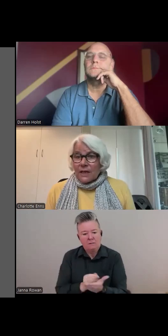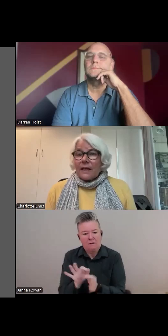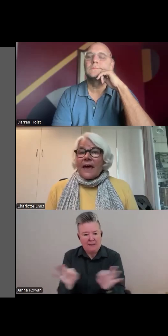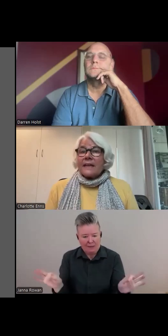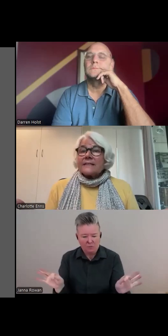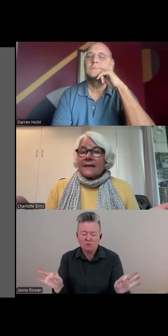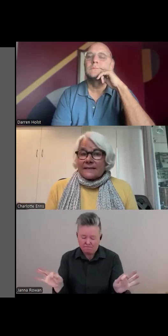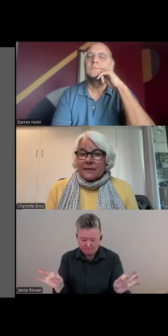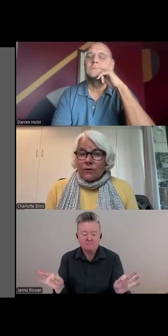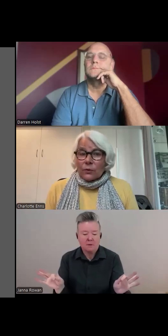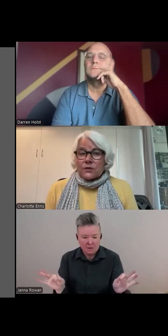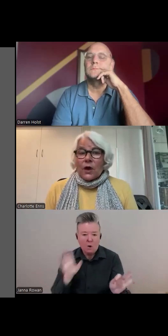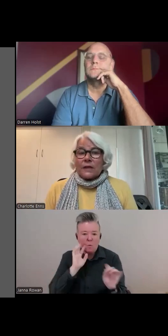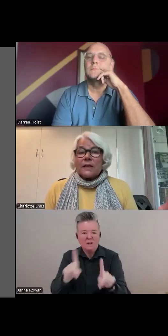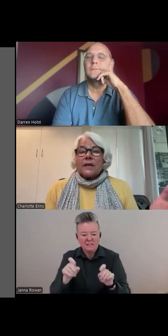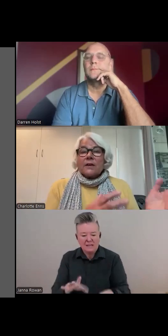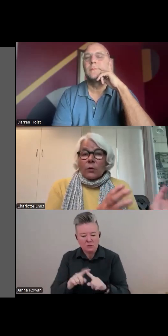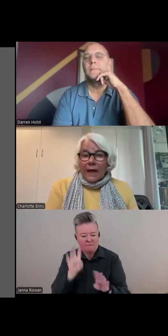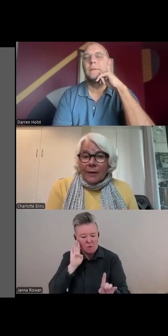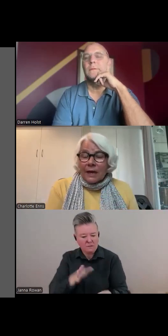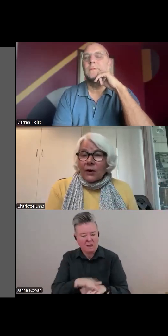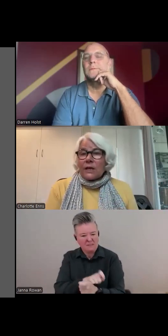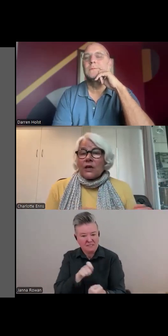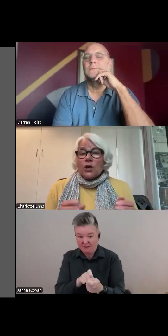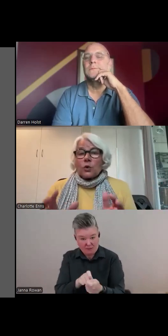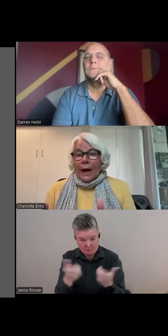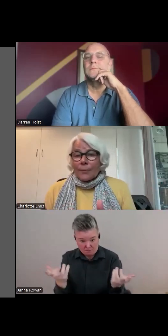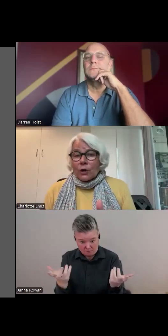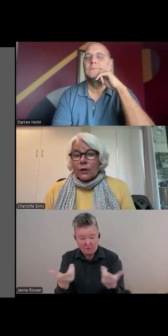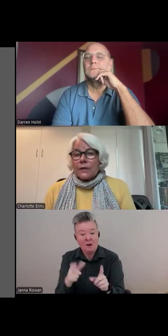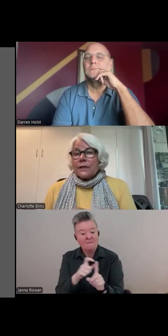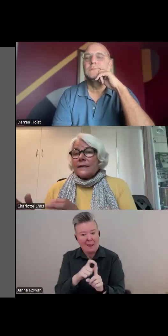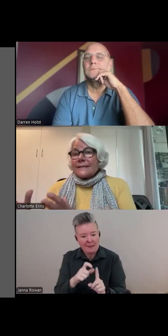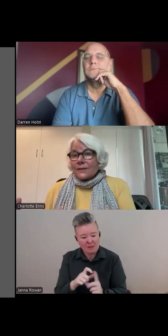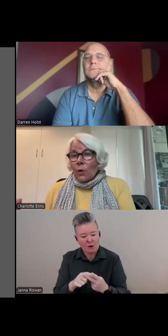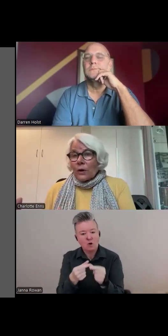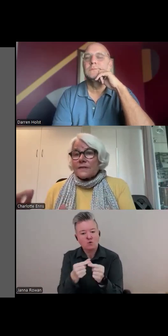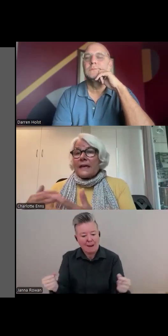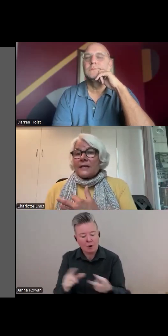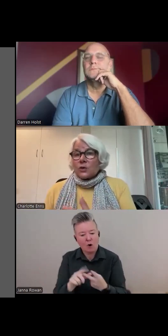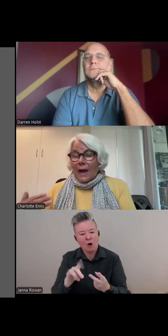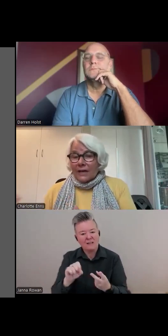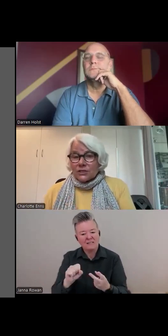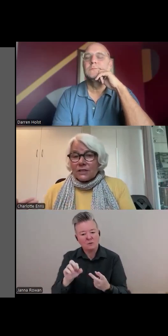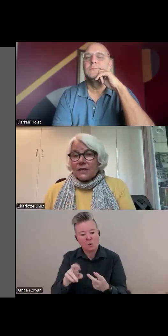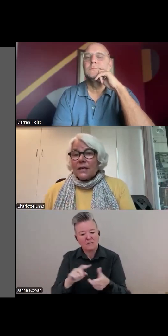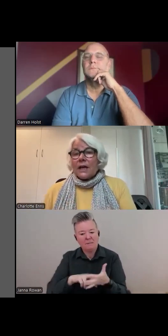that tests can focus on. Vocabulary, grammar, discourse, that interaction